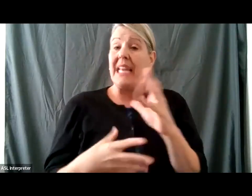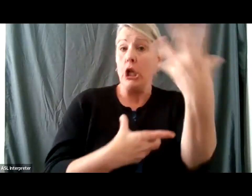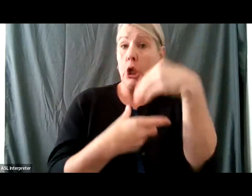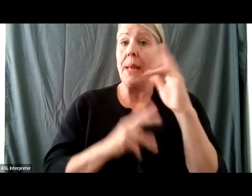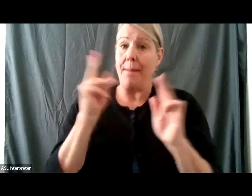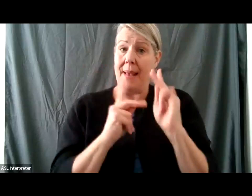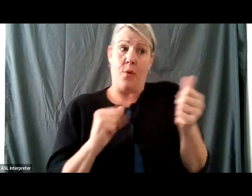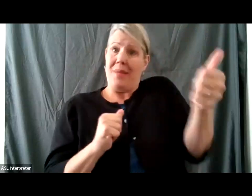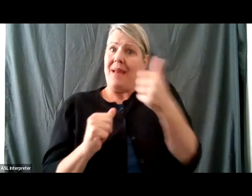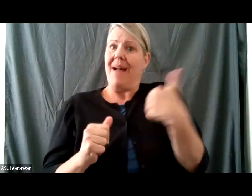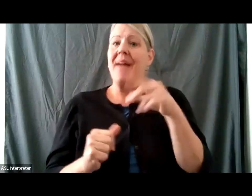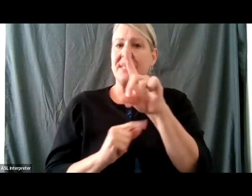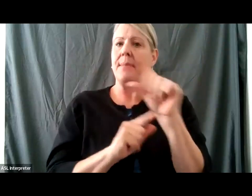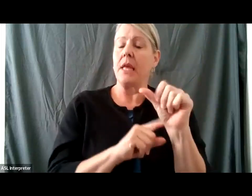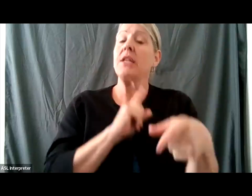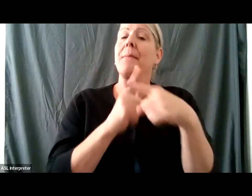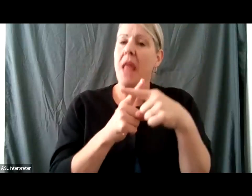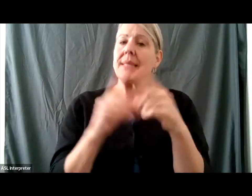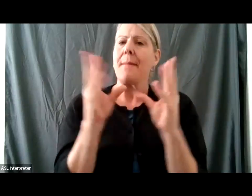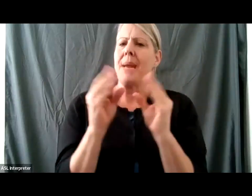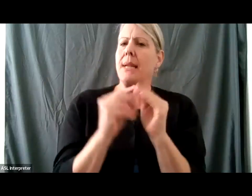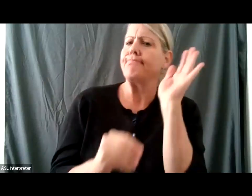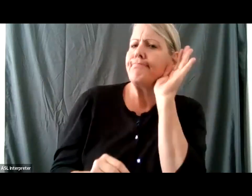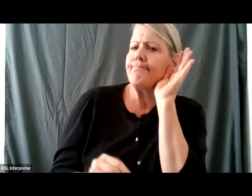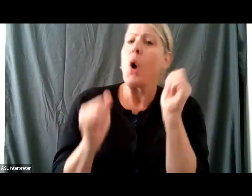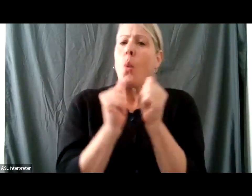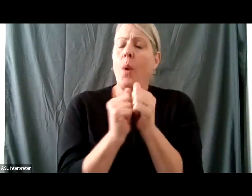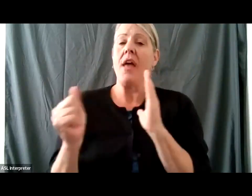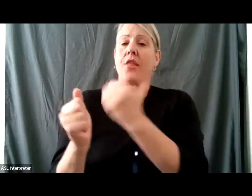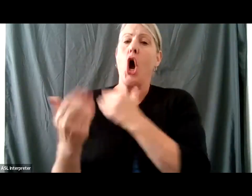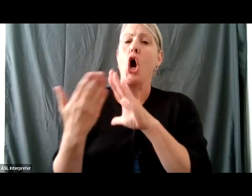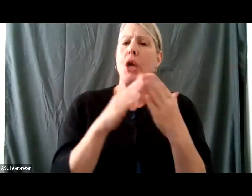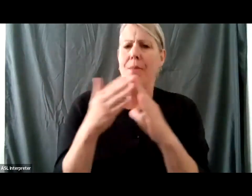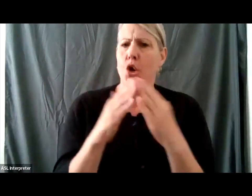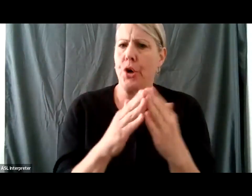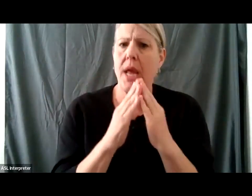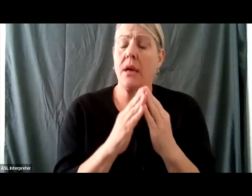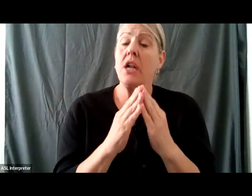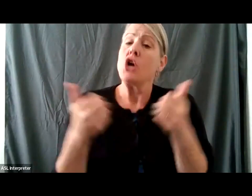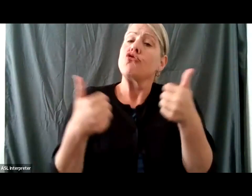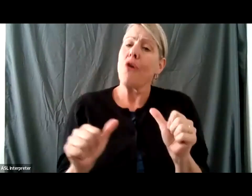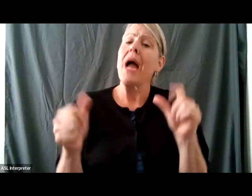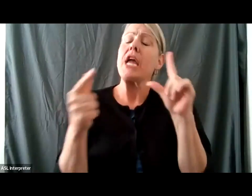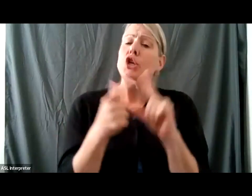And we've conducted listening sessions with the community early in the process of considering developing this proposed rule.